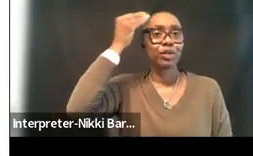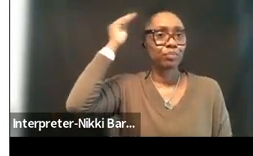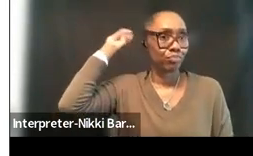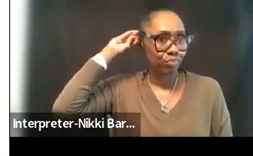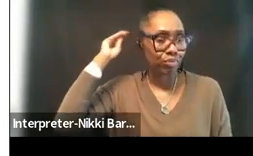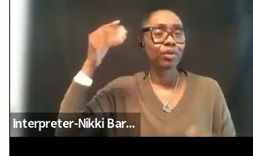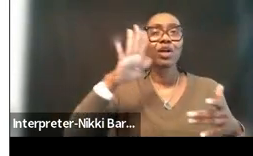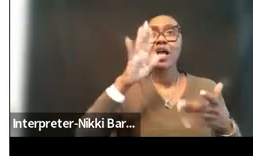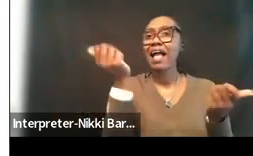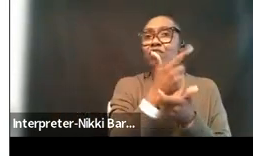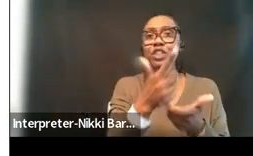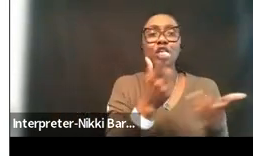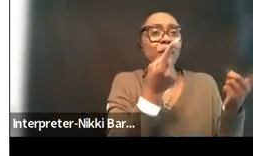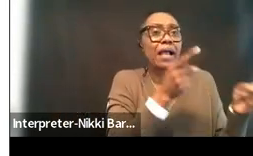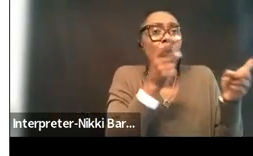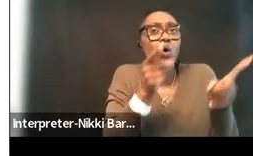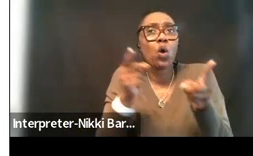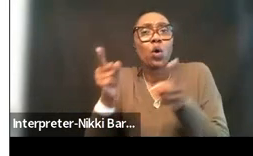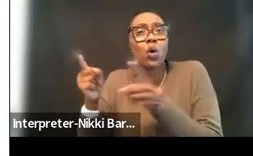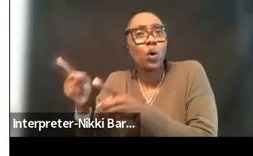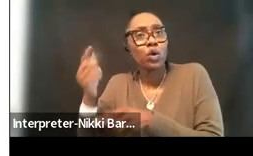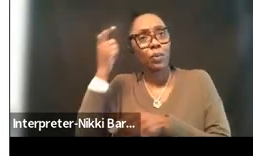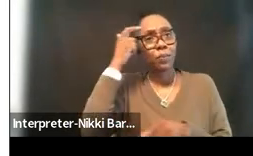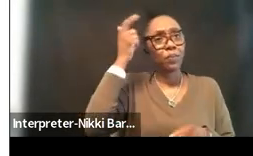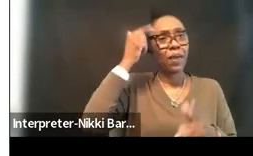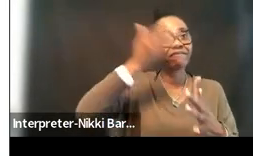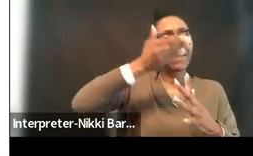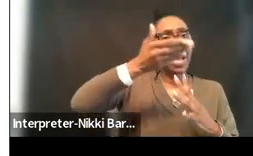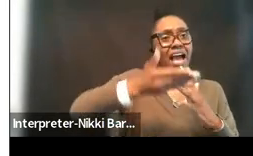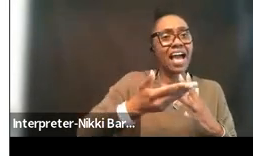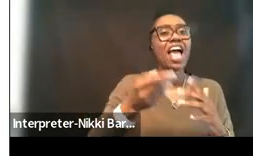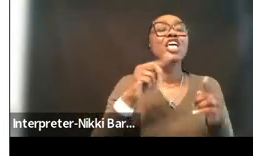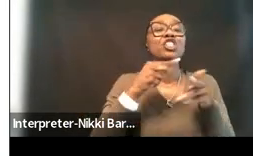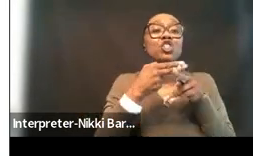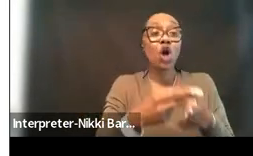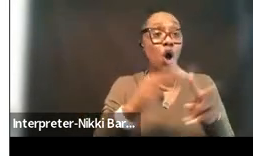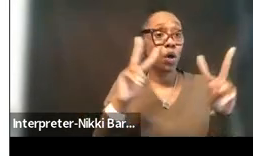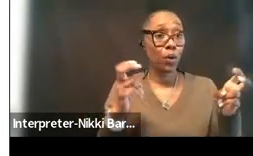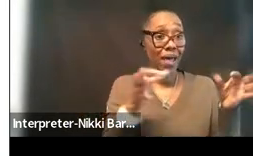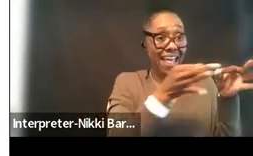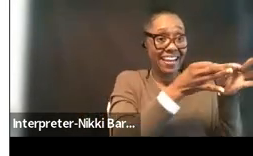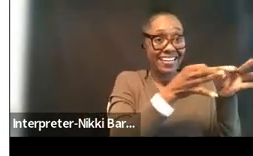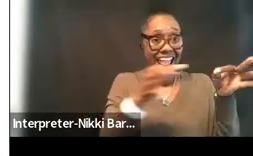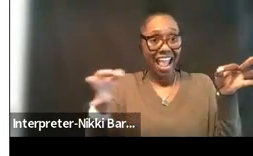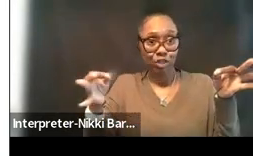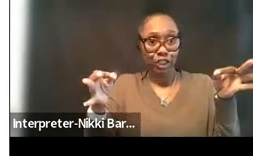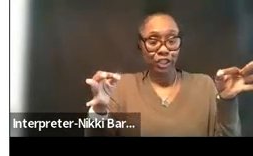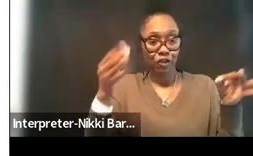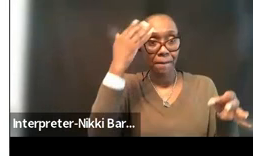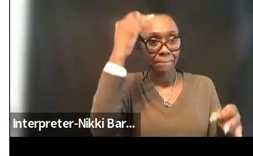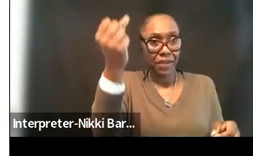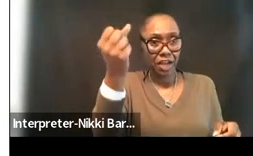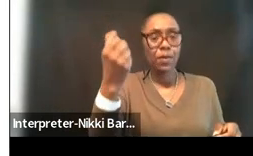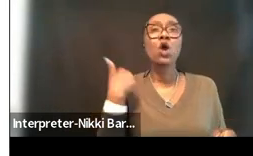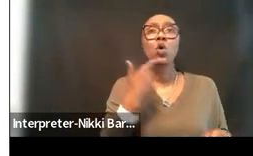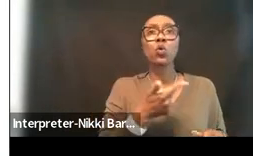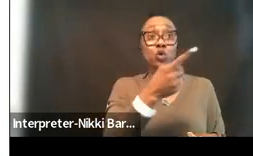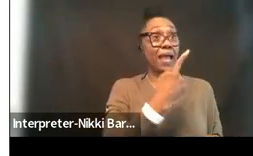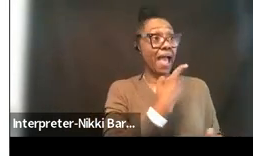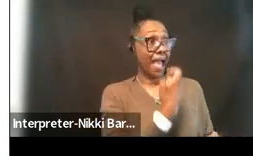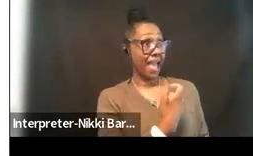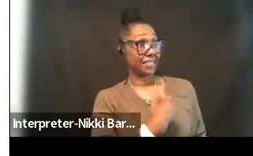That type of filing system in our brain is called our narrative memory. Narrative memory, meaning we can recall the event and tell you what happened like a story.